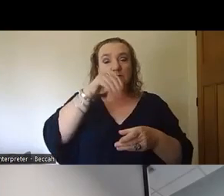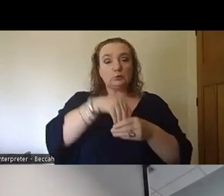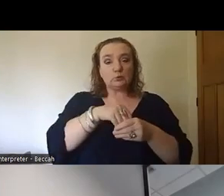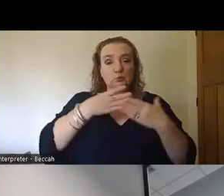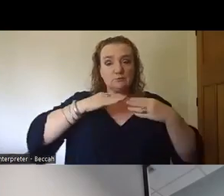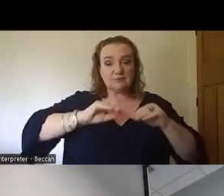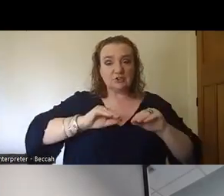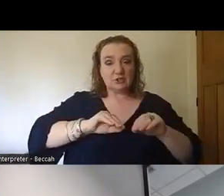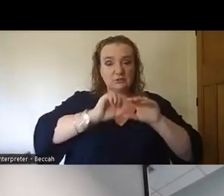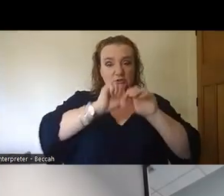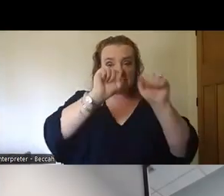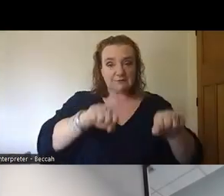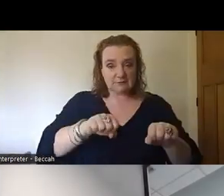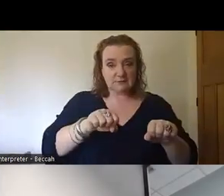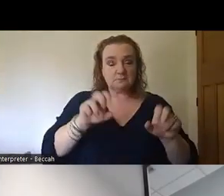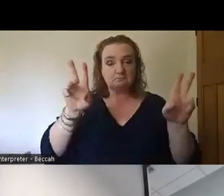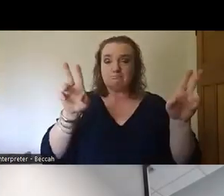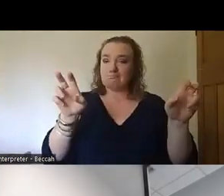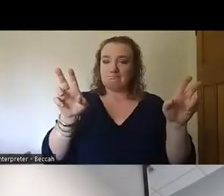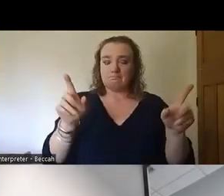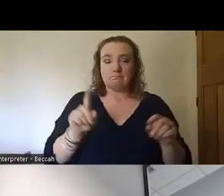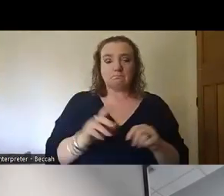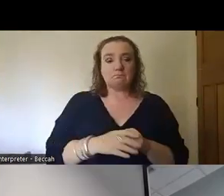And I think some of our learning